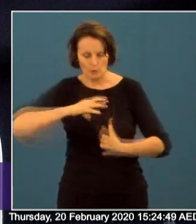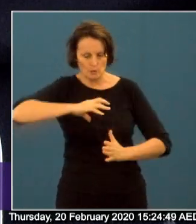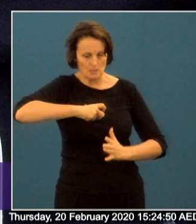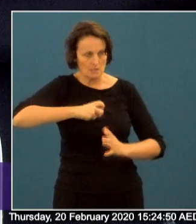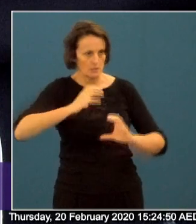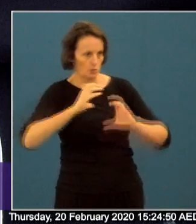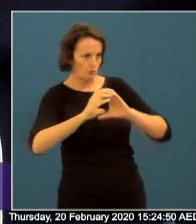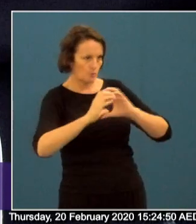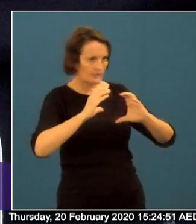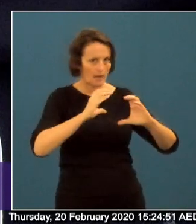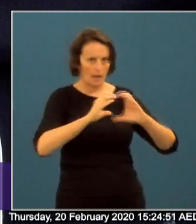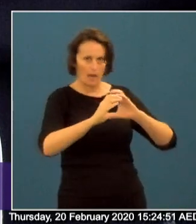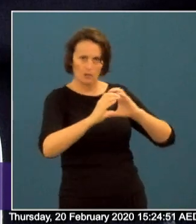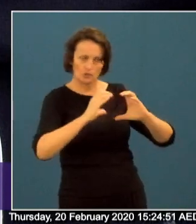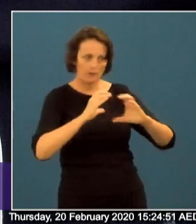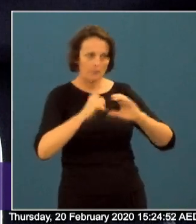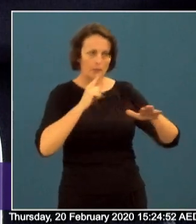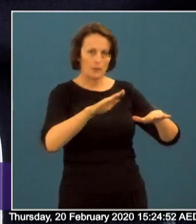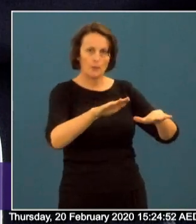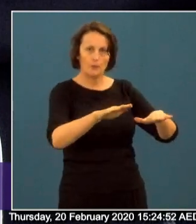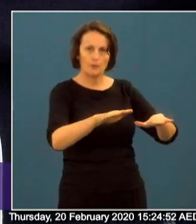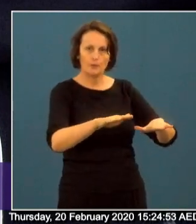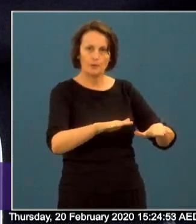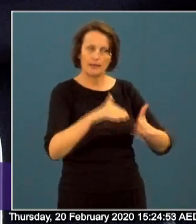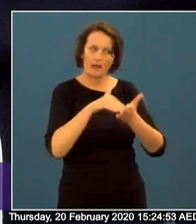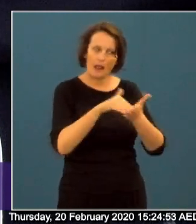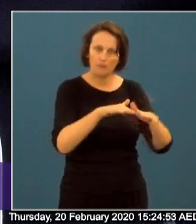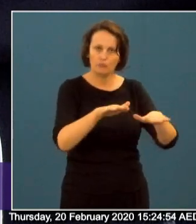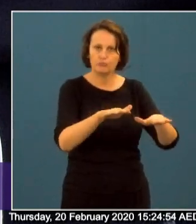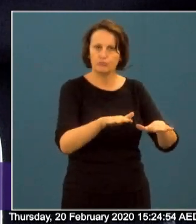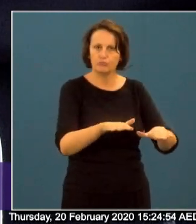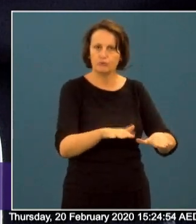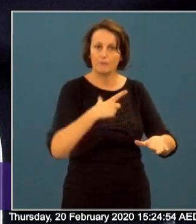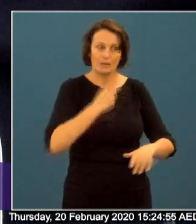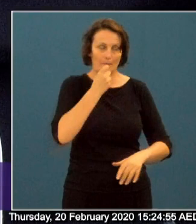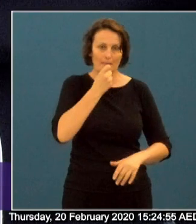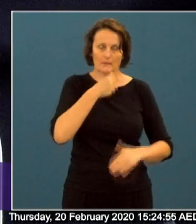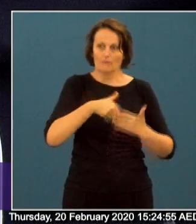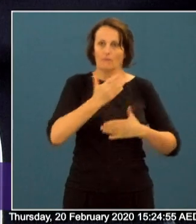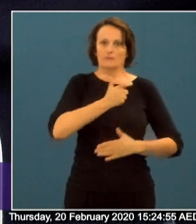those consequences of being in a novel environment. And, as we've heard from Professor Trollor, people with intellectual